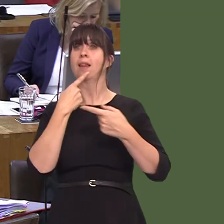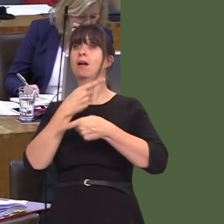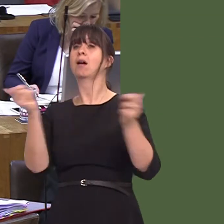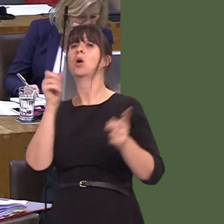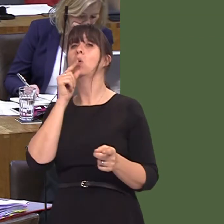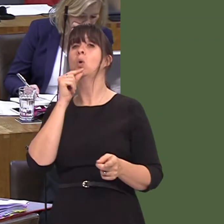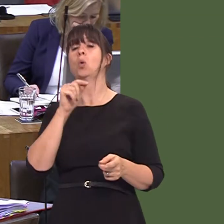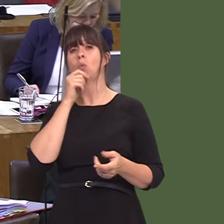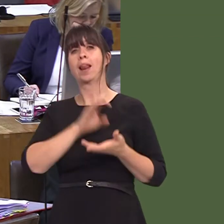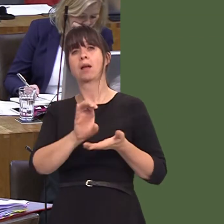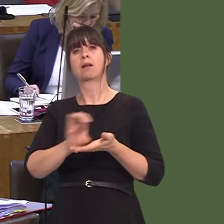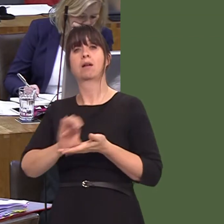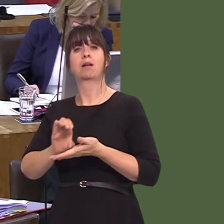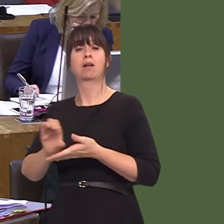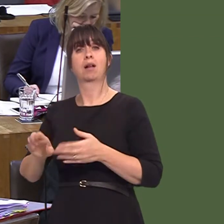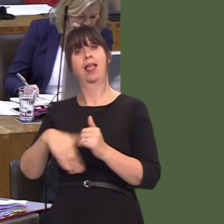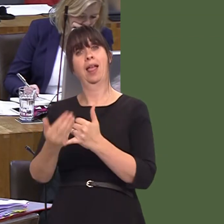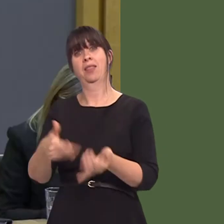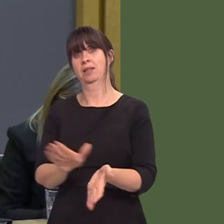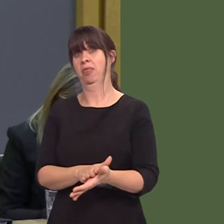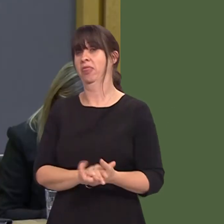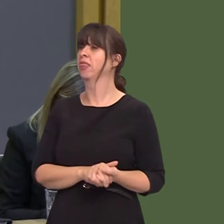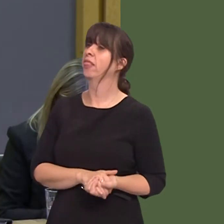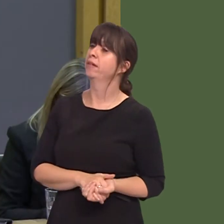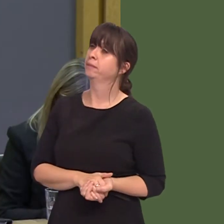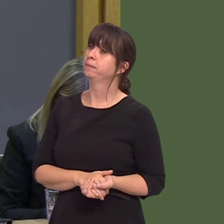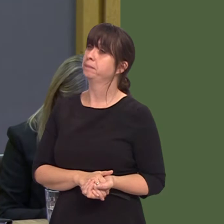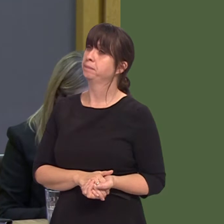that we will be supporting before the end of this month.